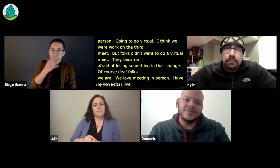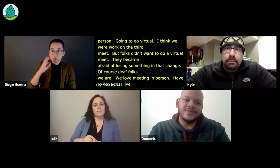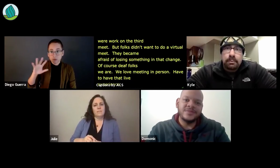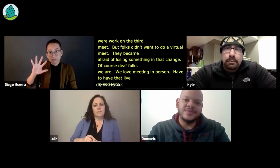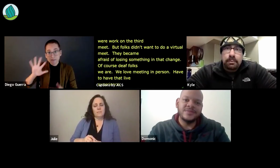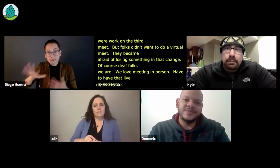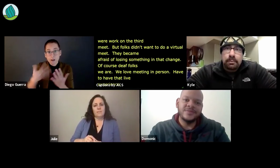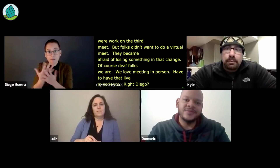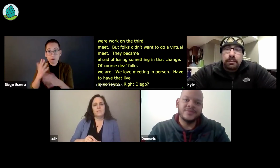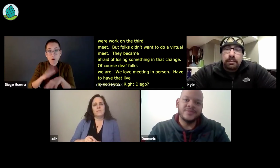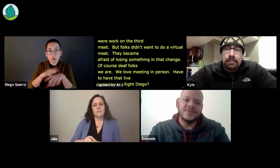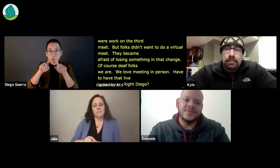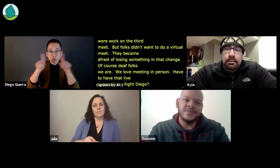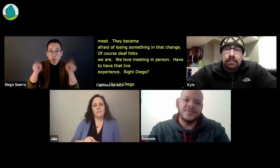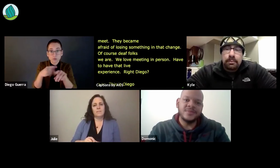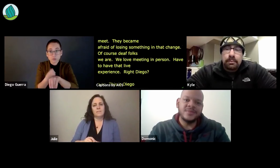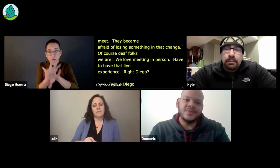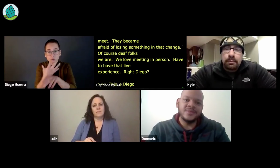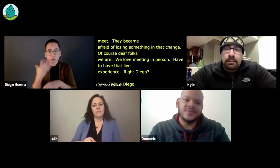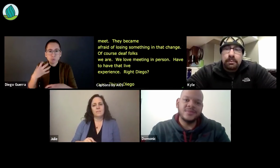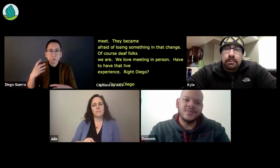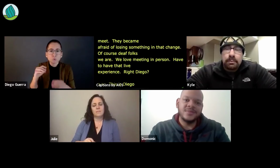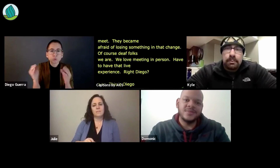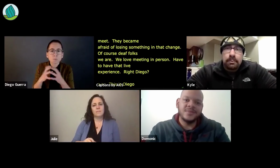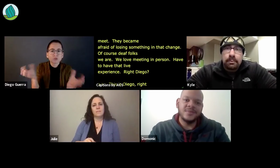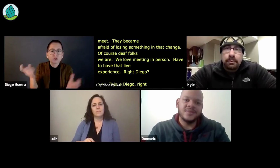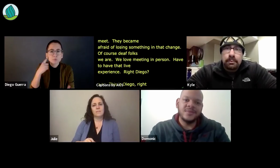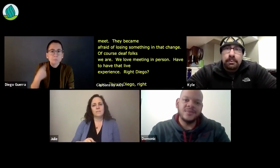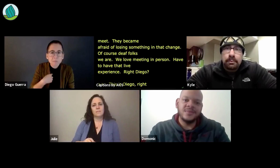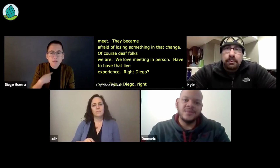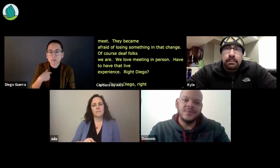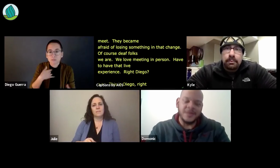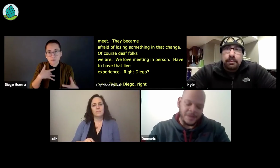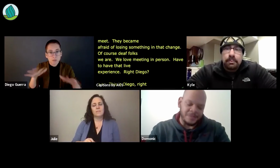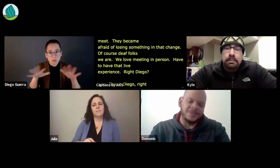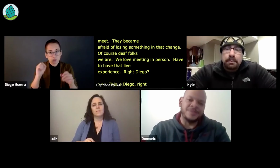I have spent up to five hours-- so Zoom fatigue is real, and I could just